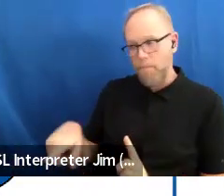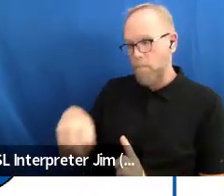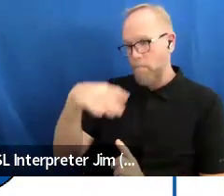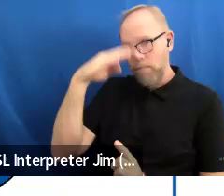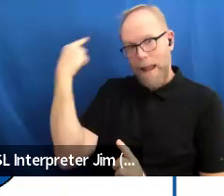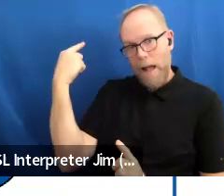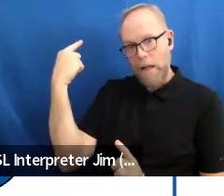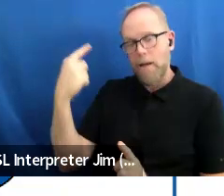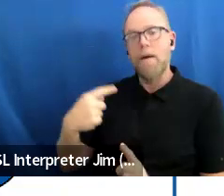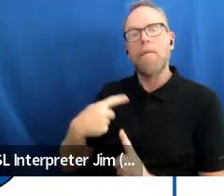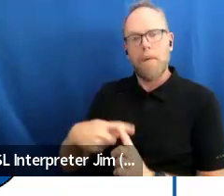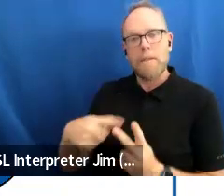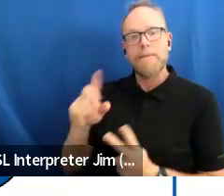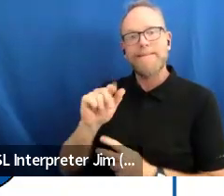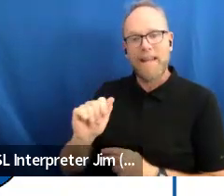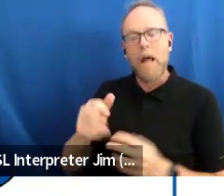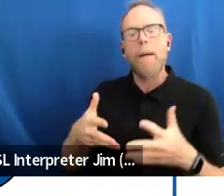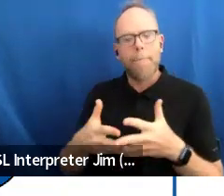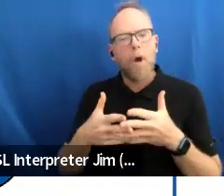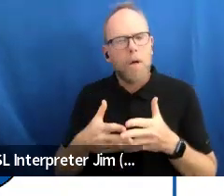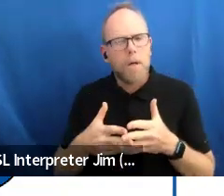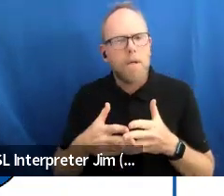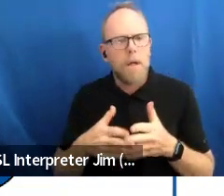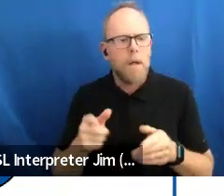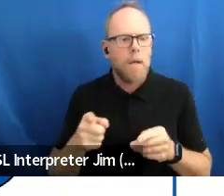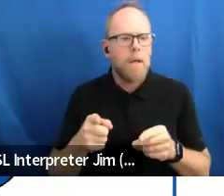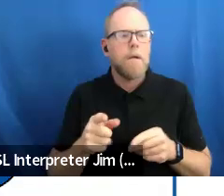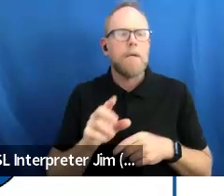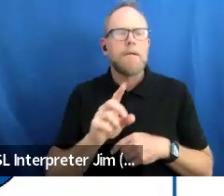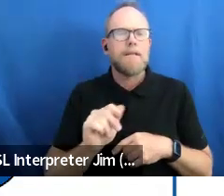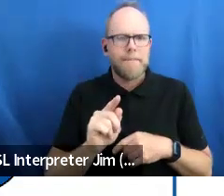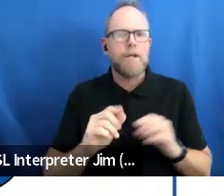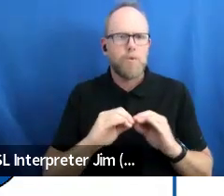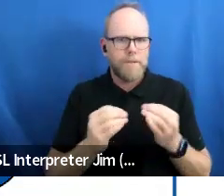the American Public Health Association reports that more than half Black disabled people have